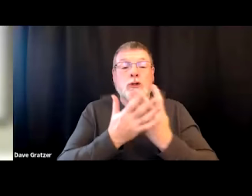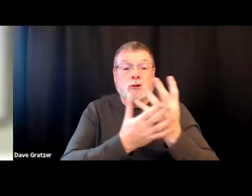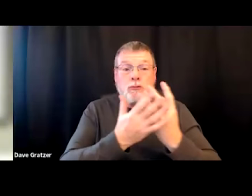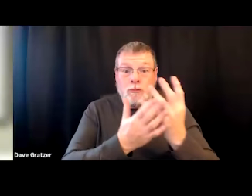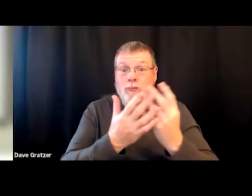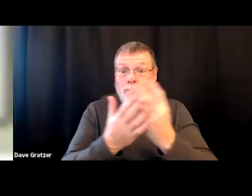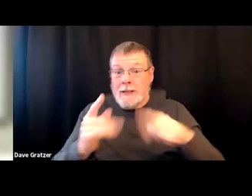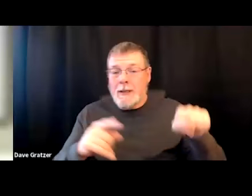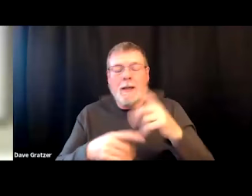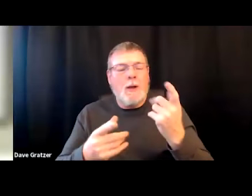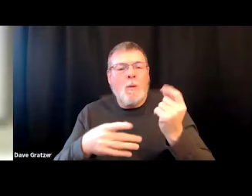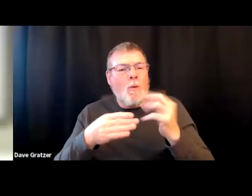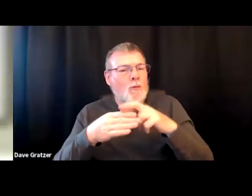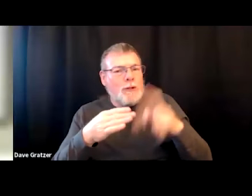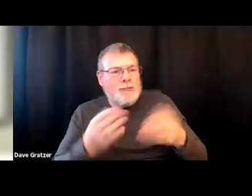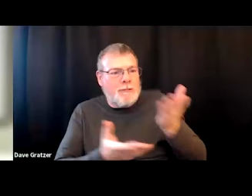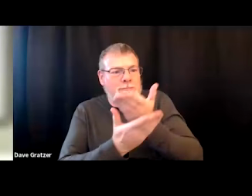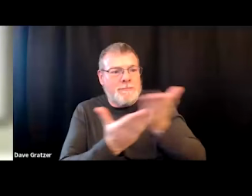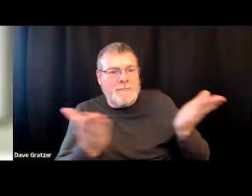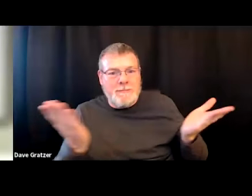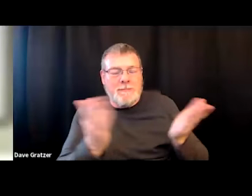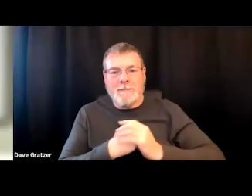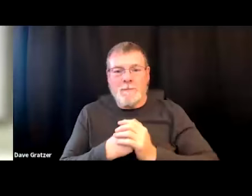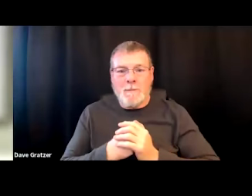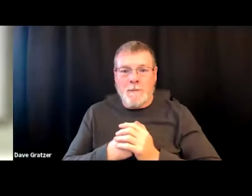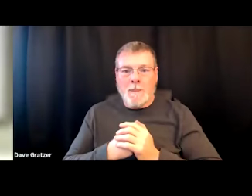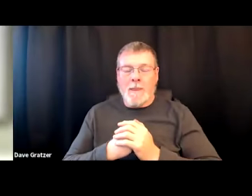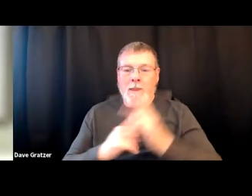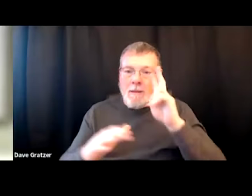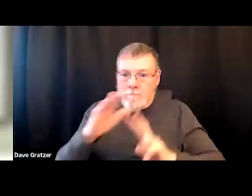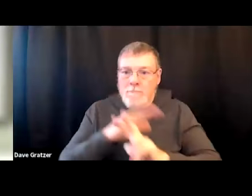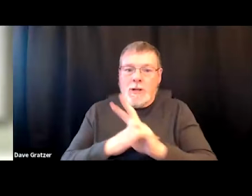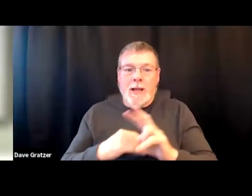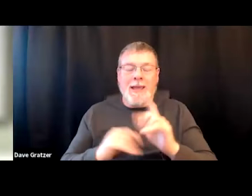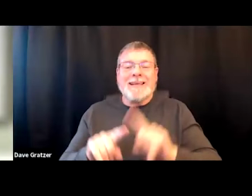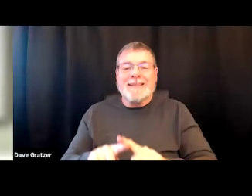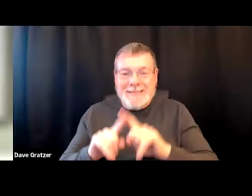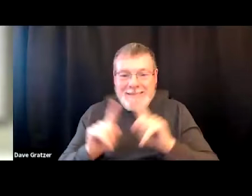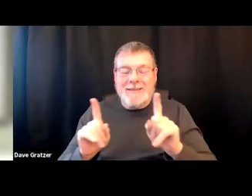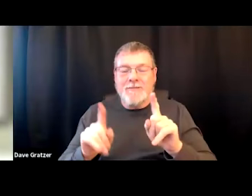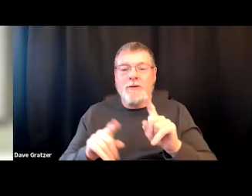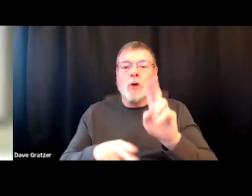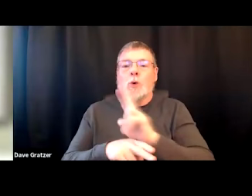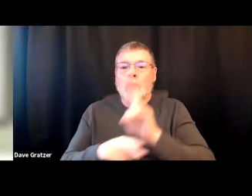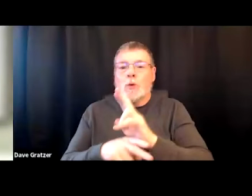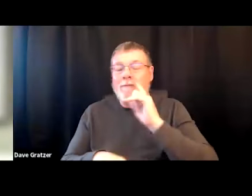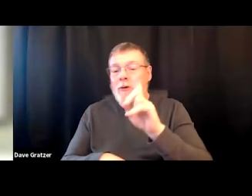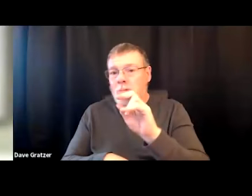What are the outcomes of these different instruments in predicting different substance use disorders?